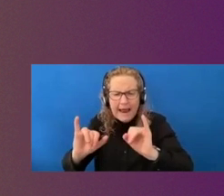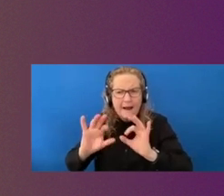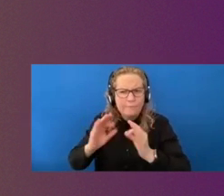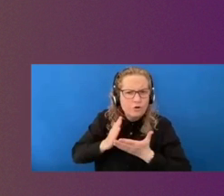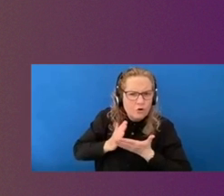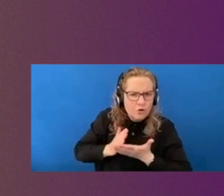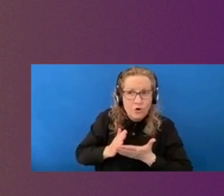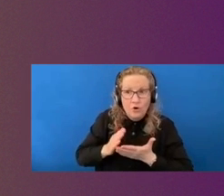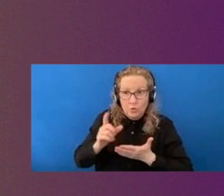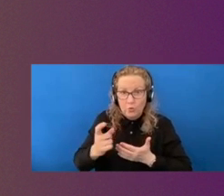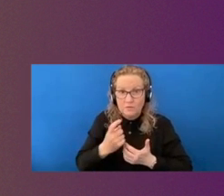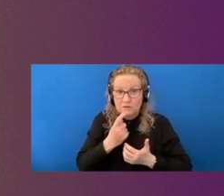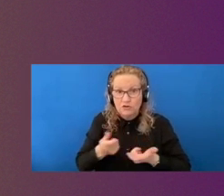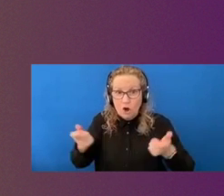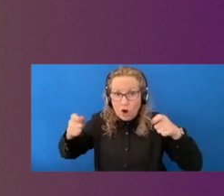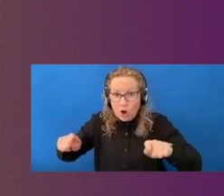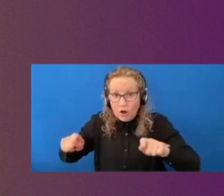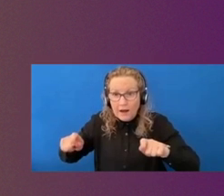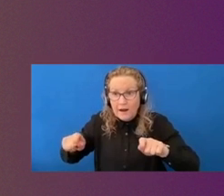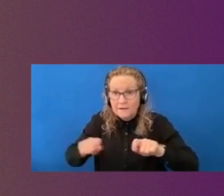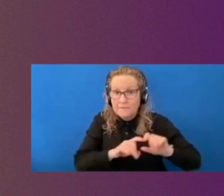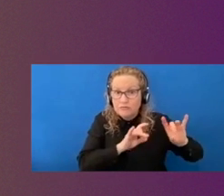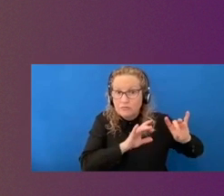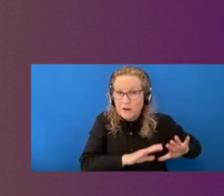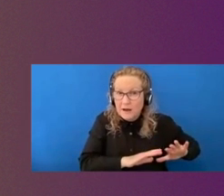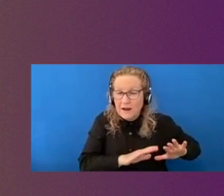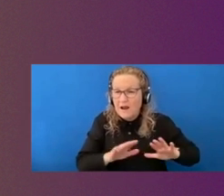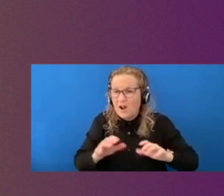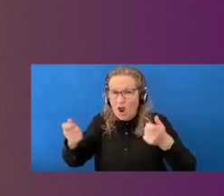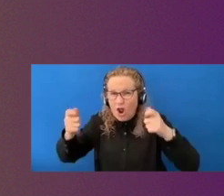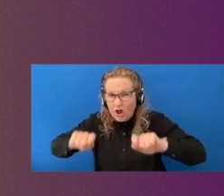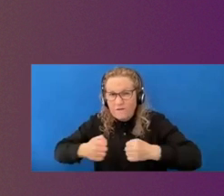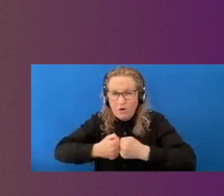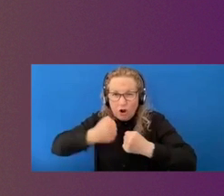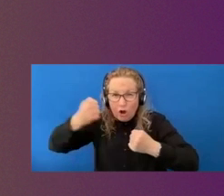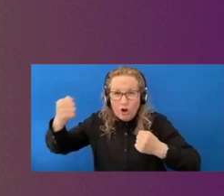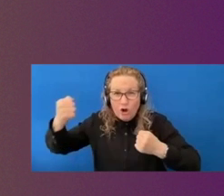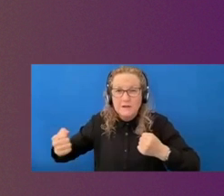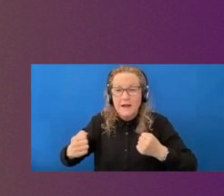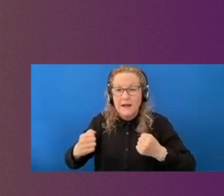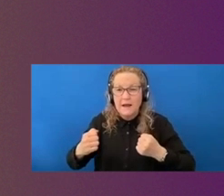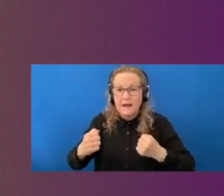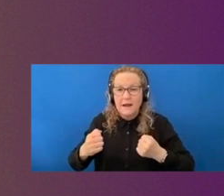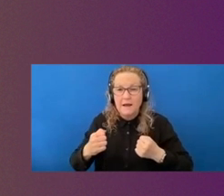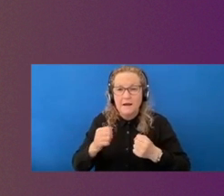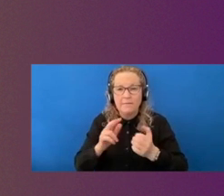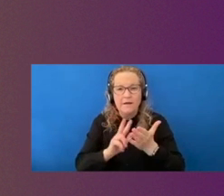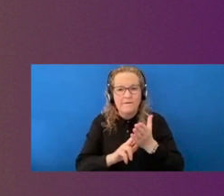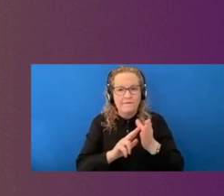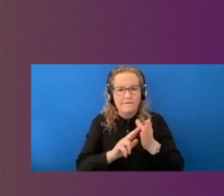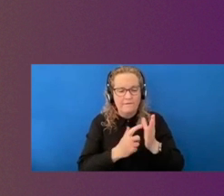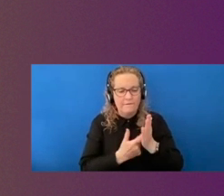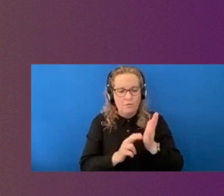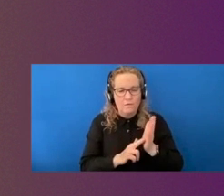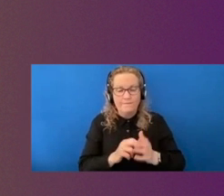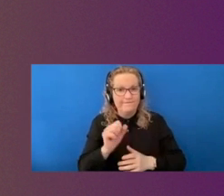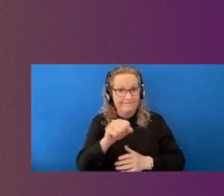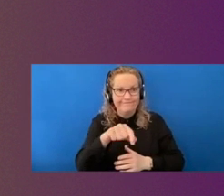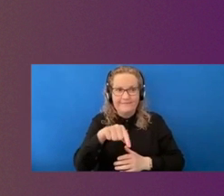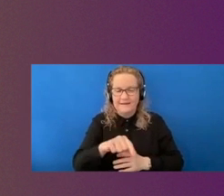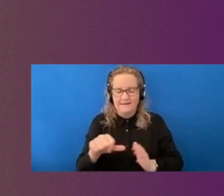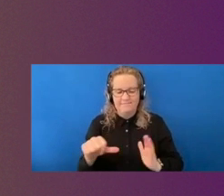serious lockdown for an extended period of time yes so it was uh pretty strict here as well um